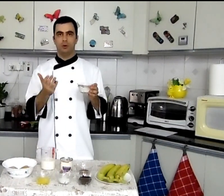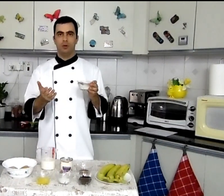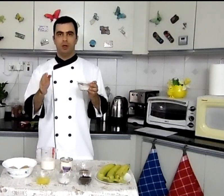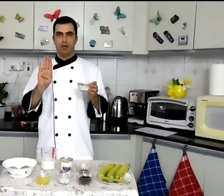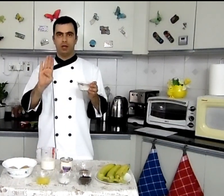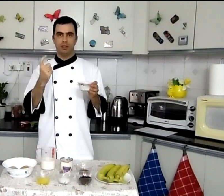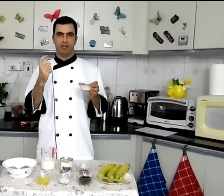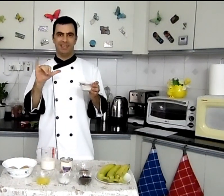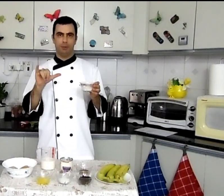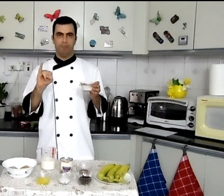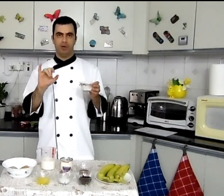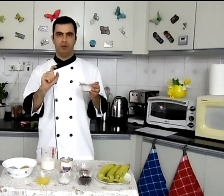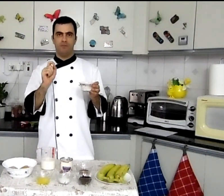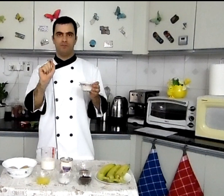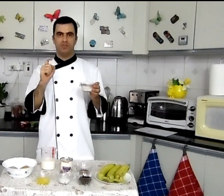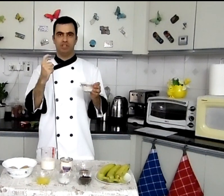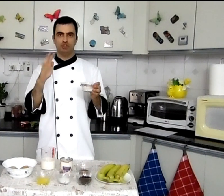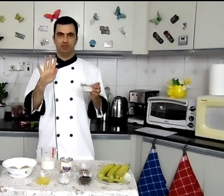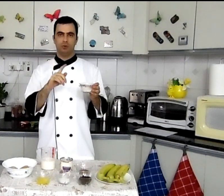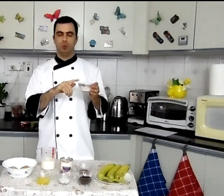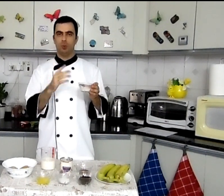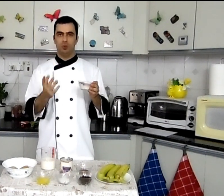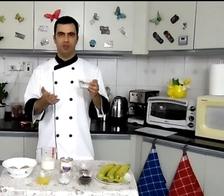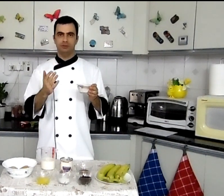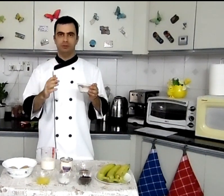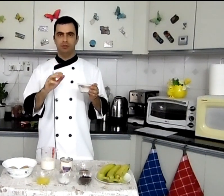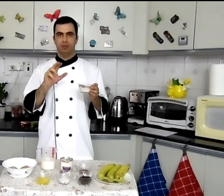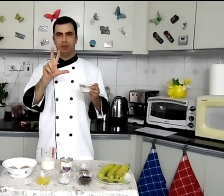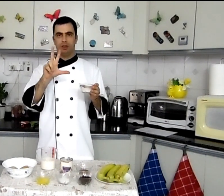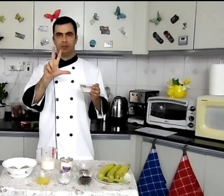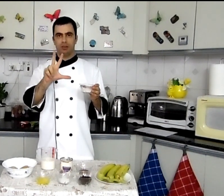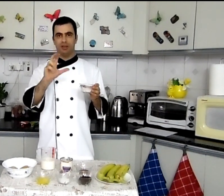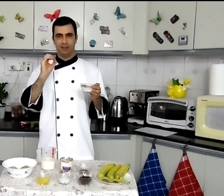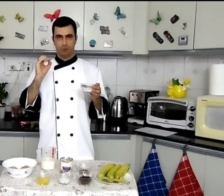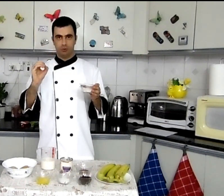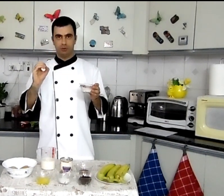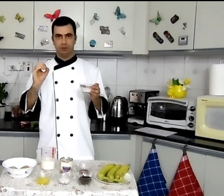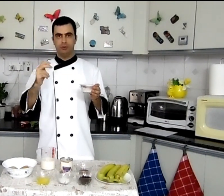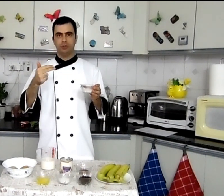Whipping cream to thin Caramel - 30 grams كريمة خفق لتخفيف الكراميل - 30 غرام